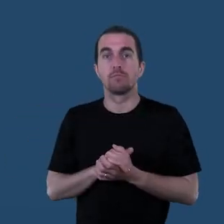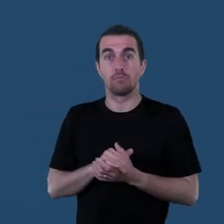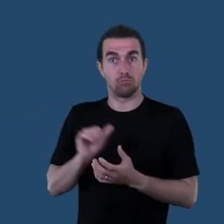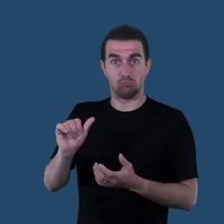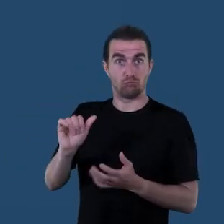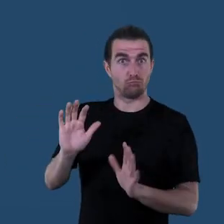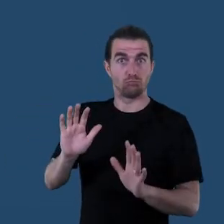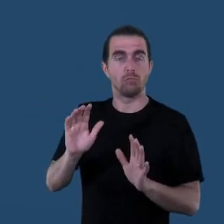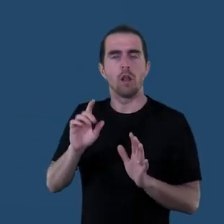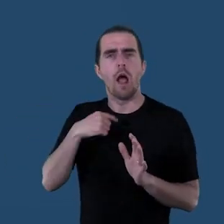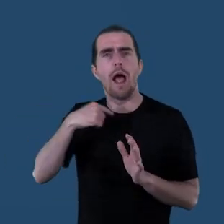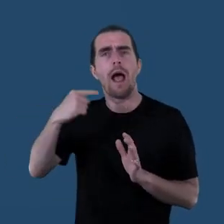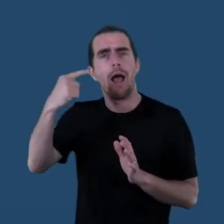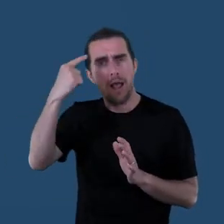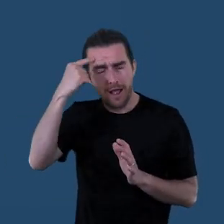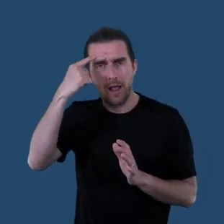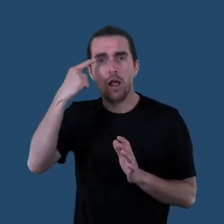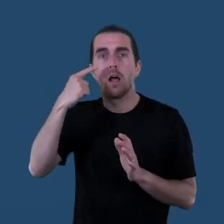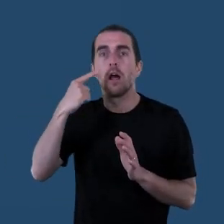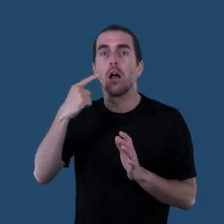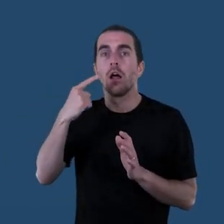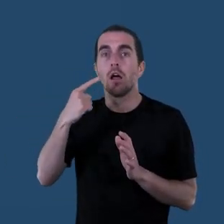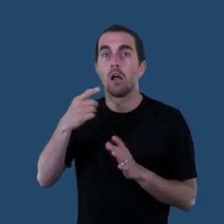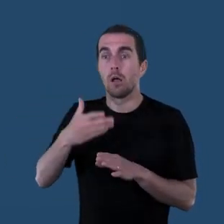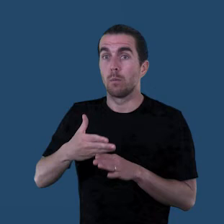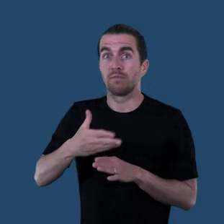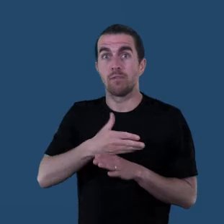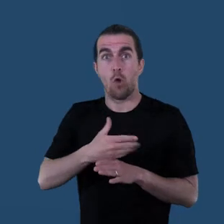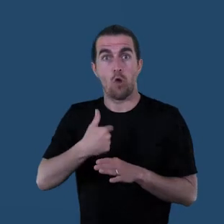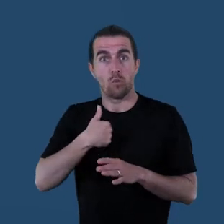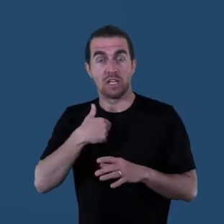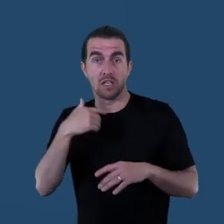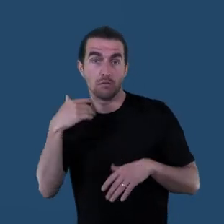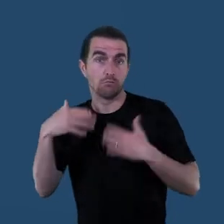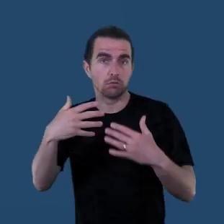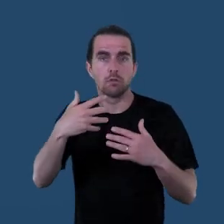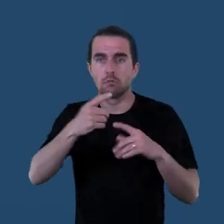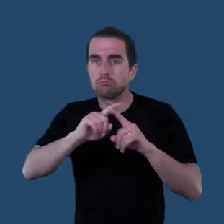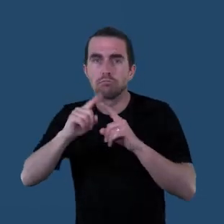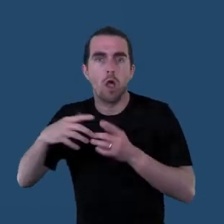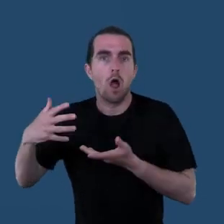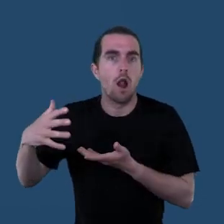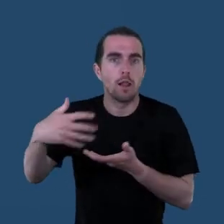And I think the thing about collecting now is certainly before we go and collect, we do a collections impact statement.